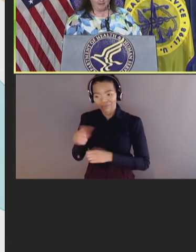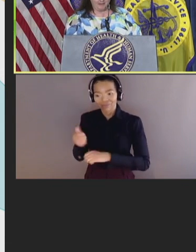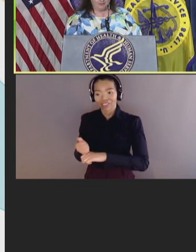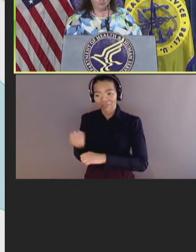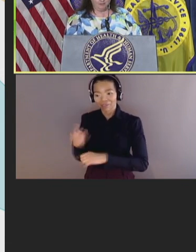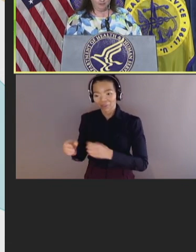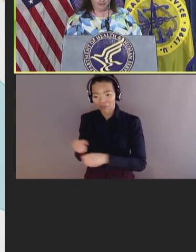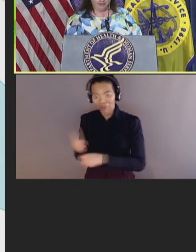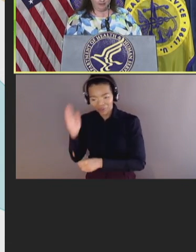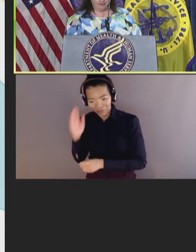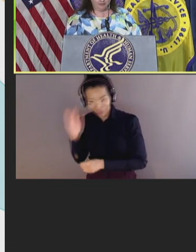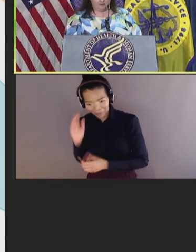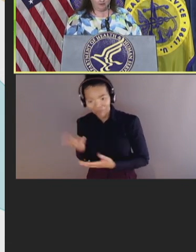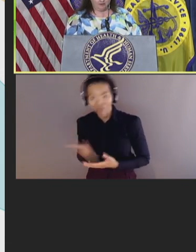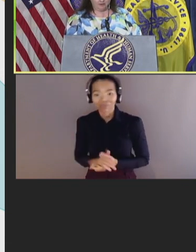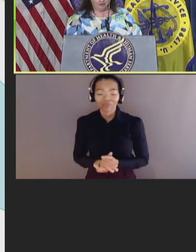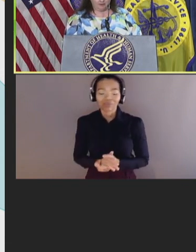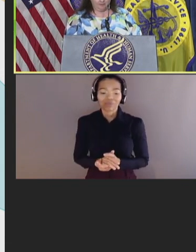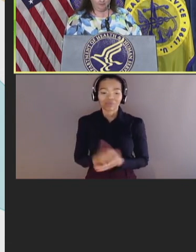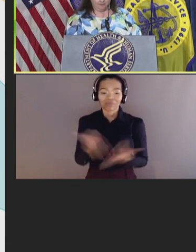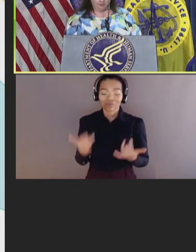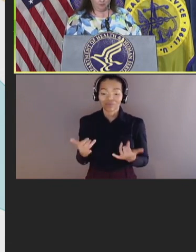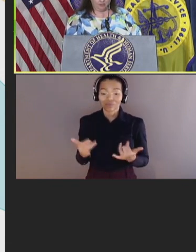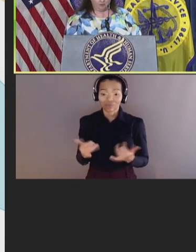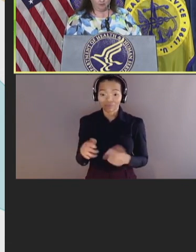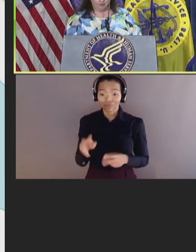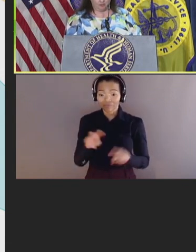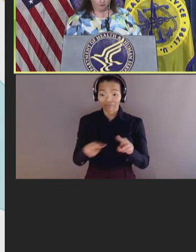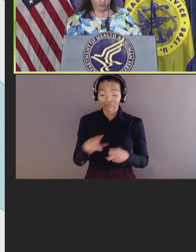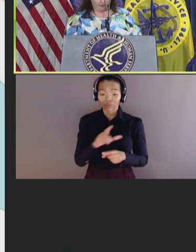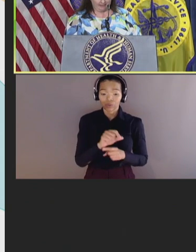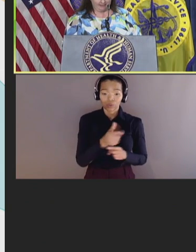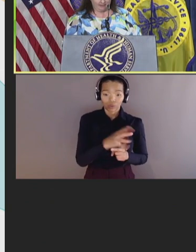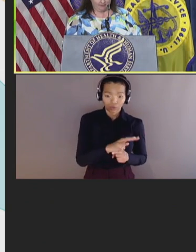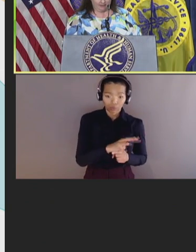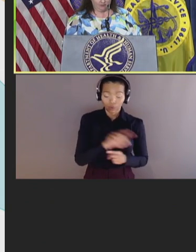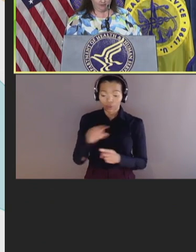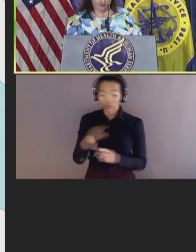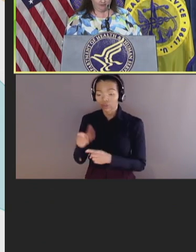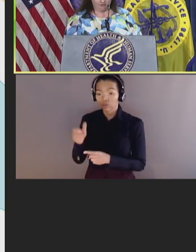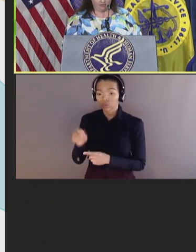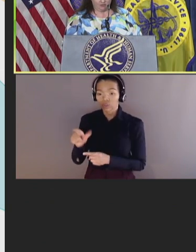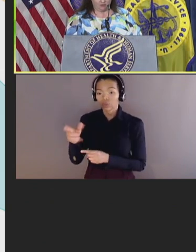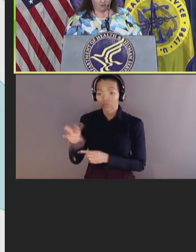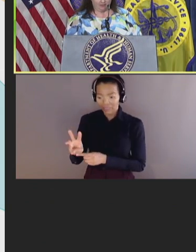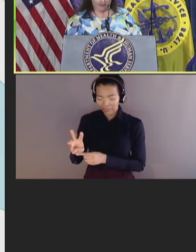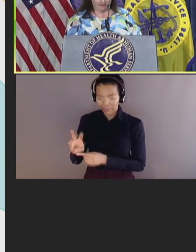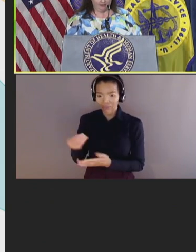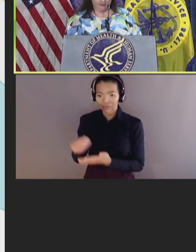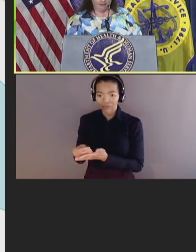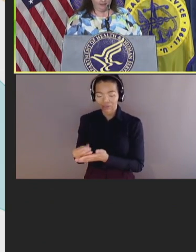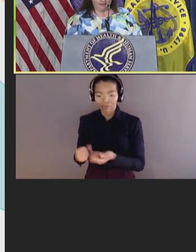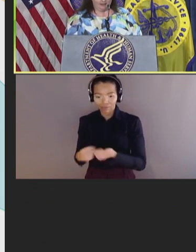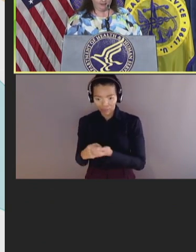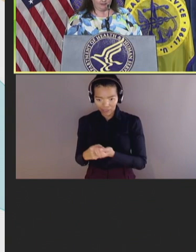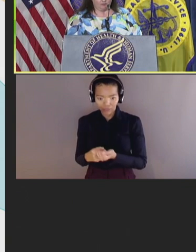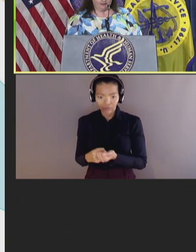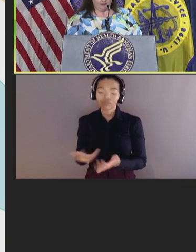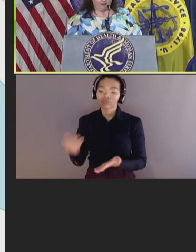So, if we look at our 2024 to 2026 fund, we have changed the goal again. So, right now,